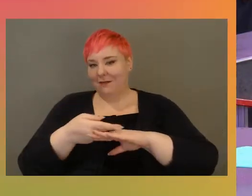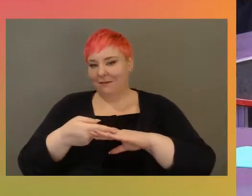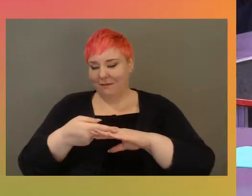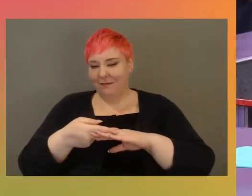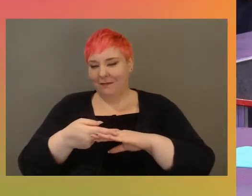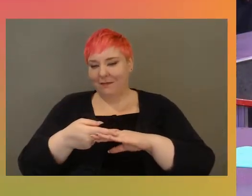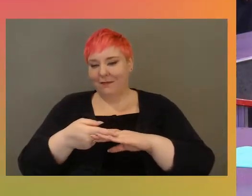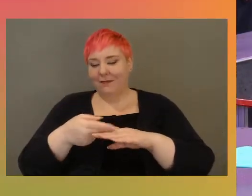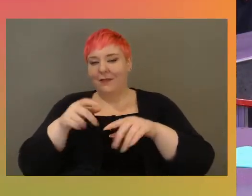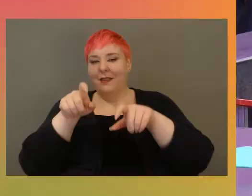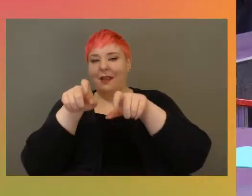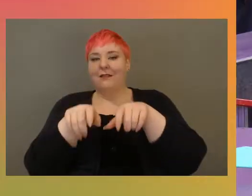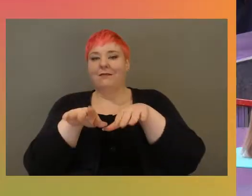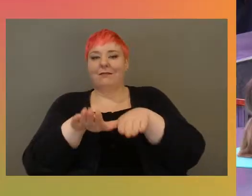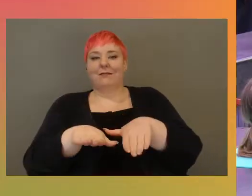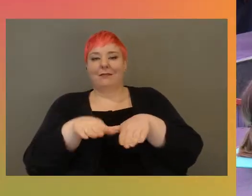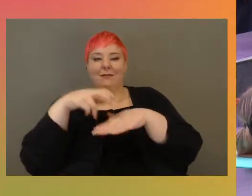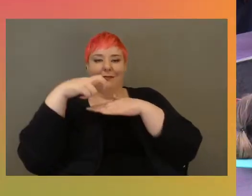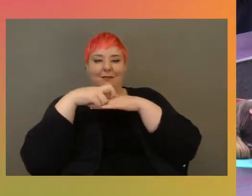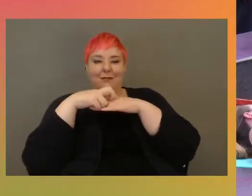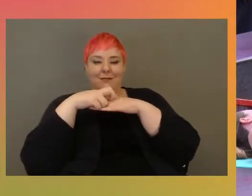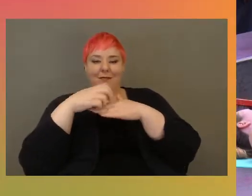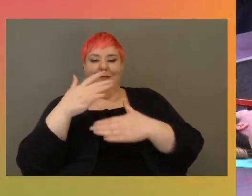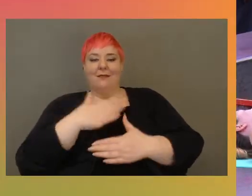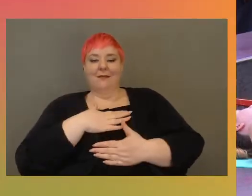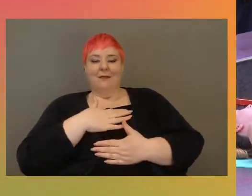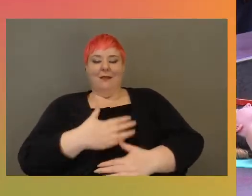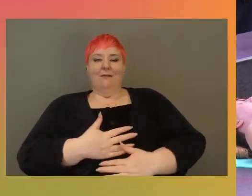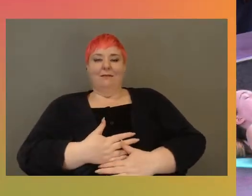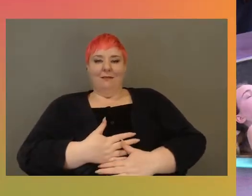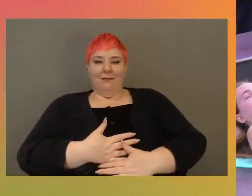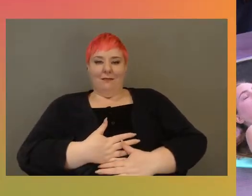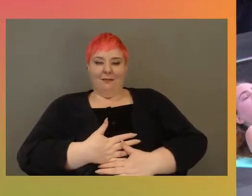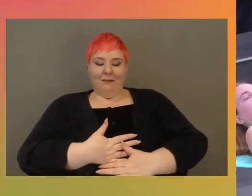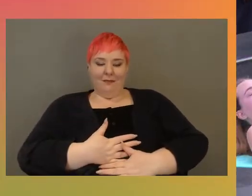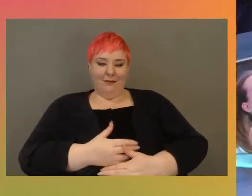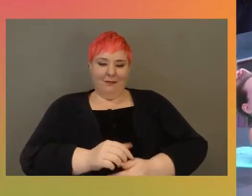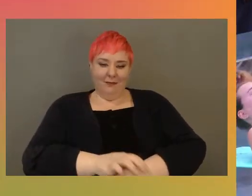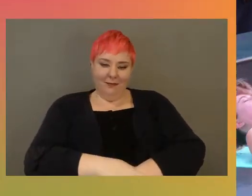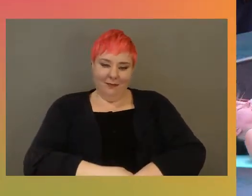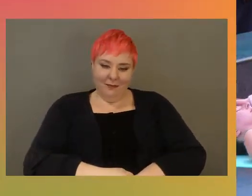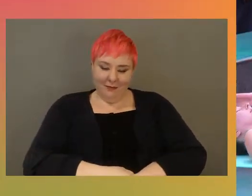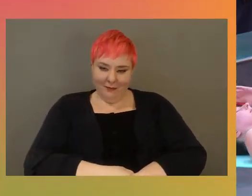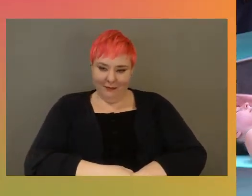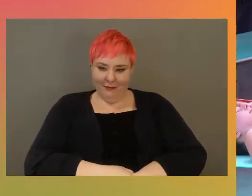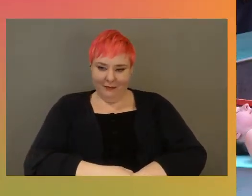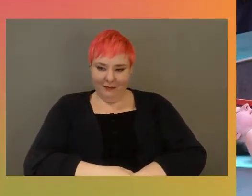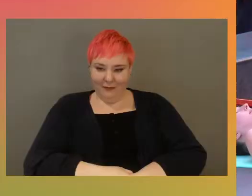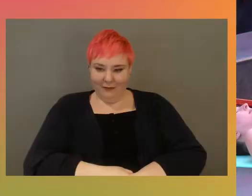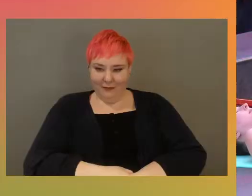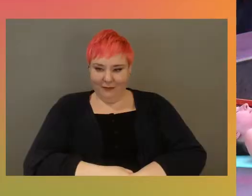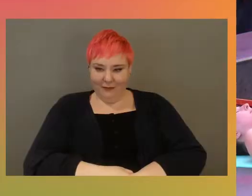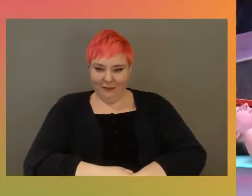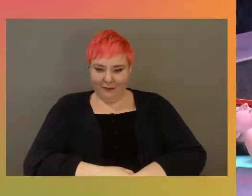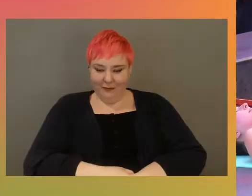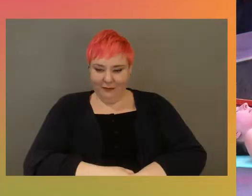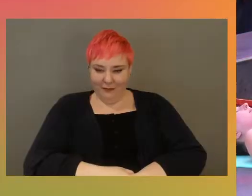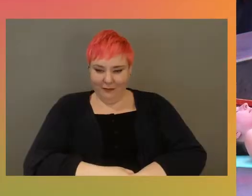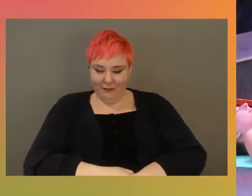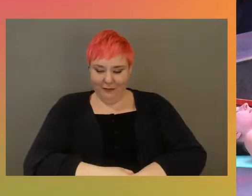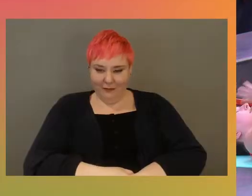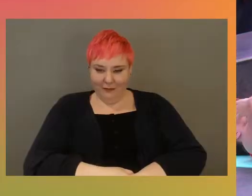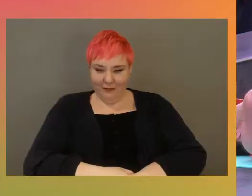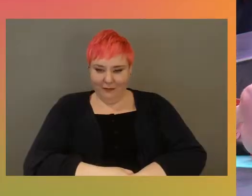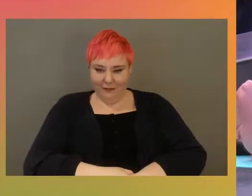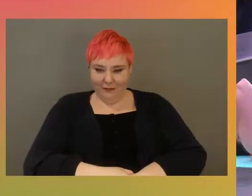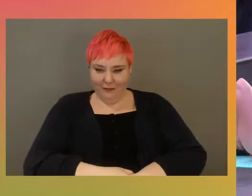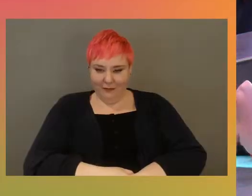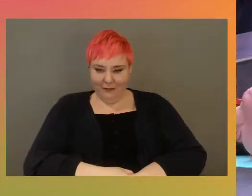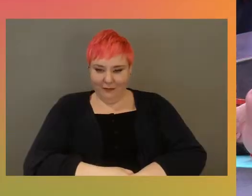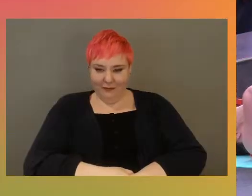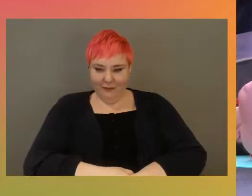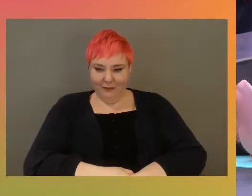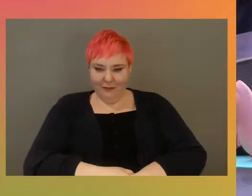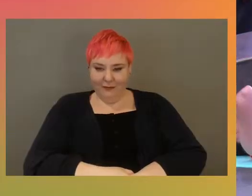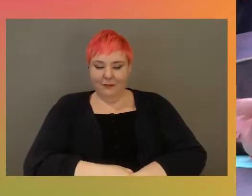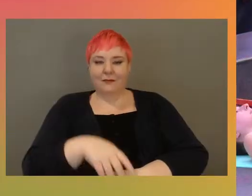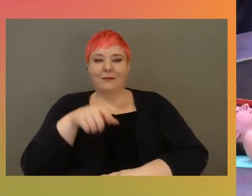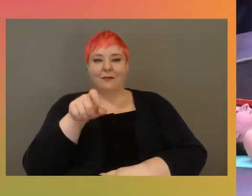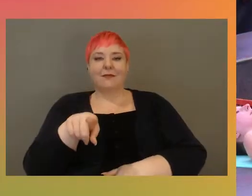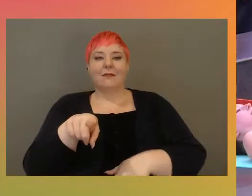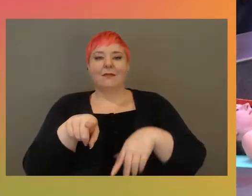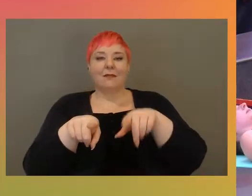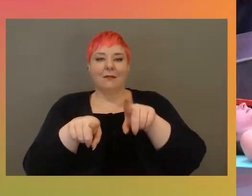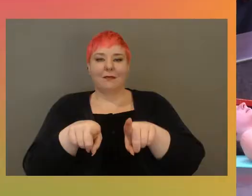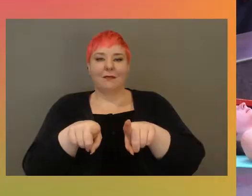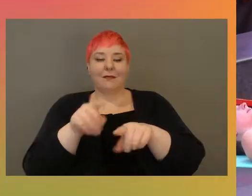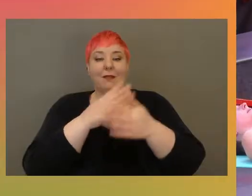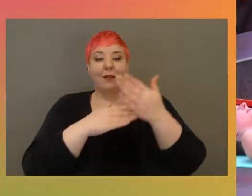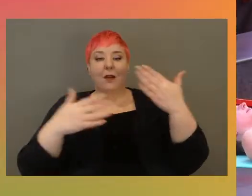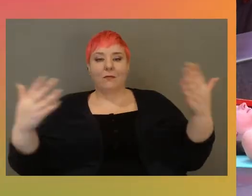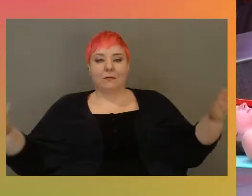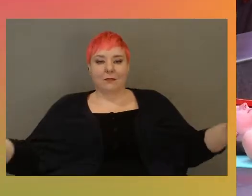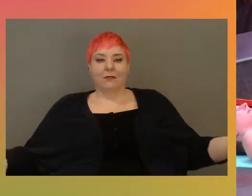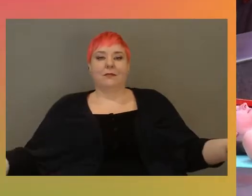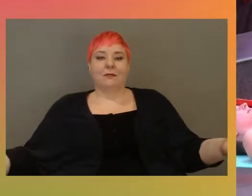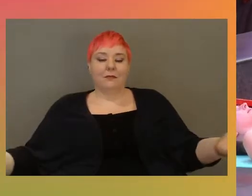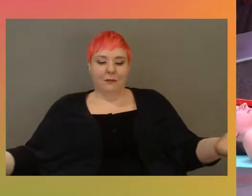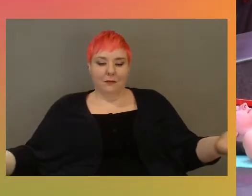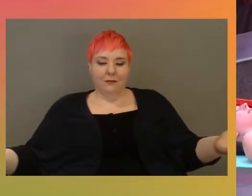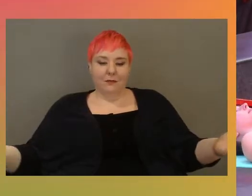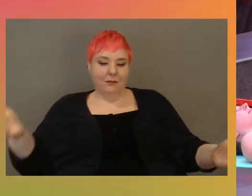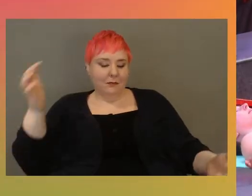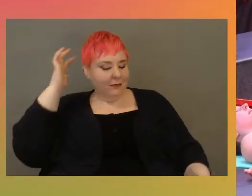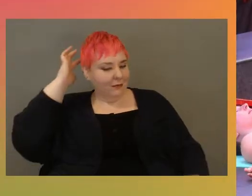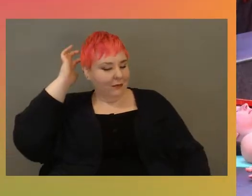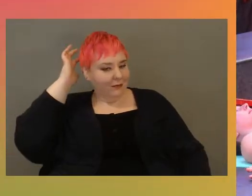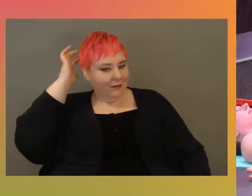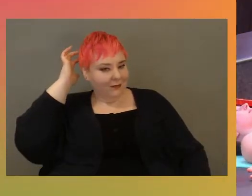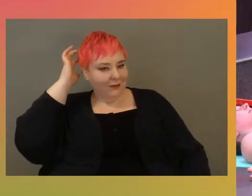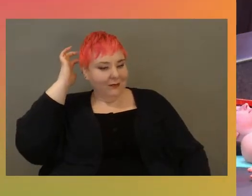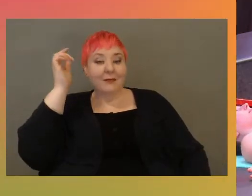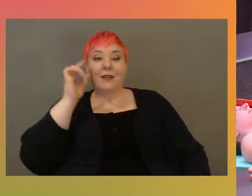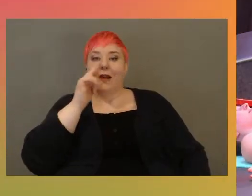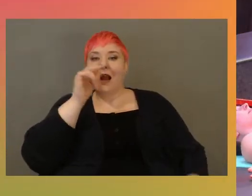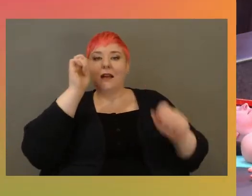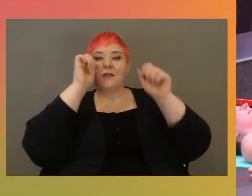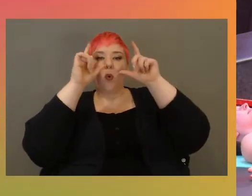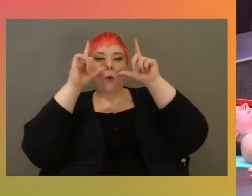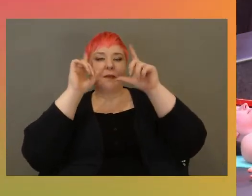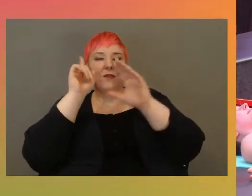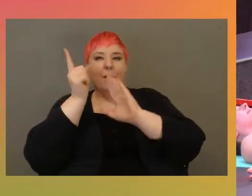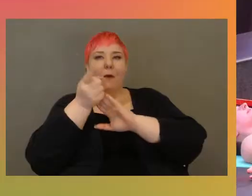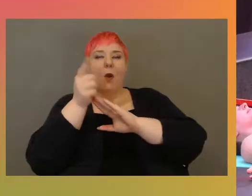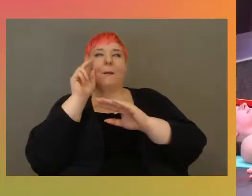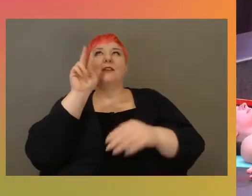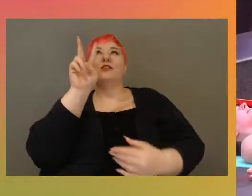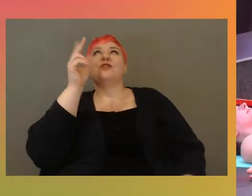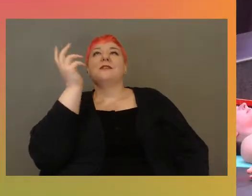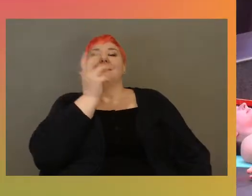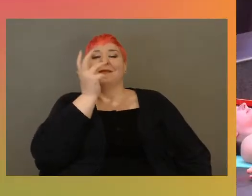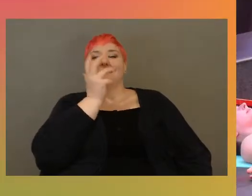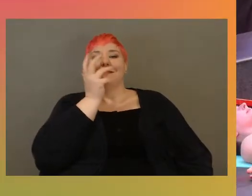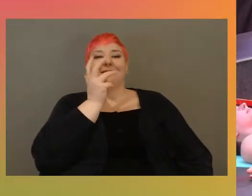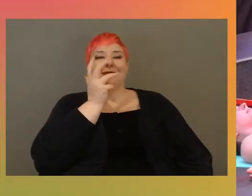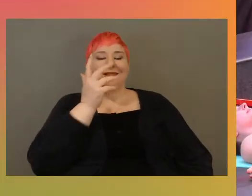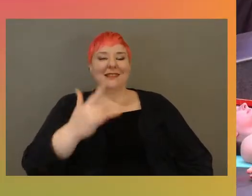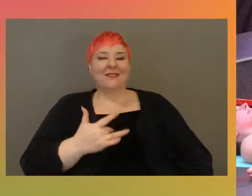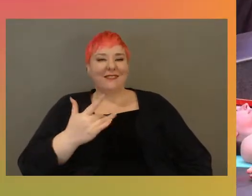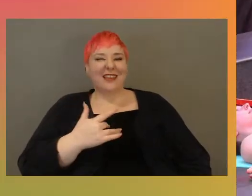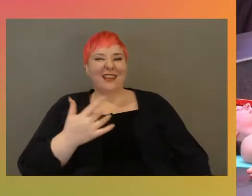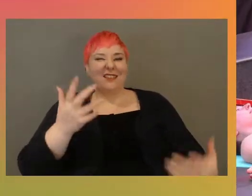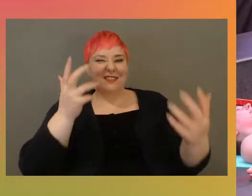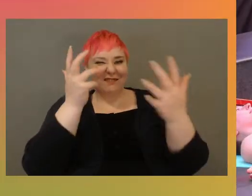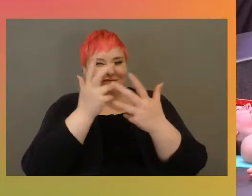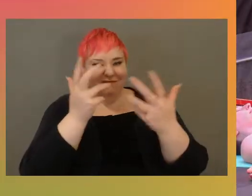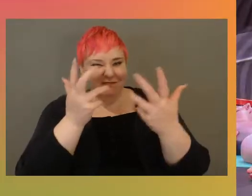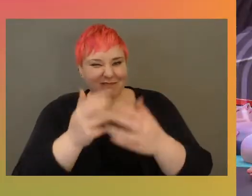OKAY, WIND YOUR BACK.